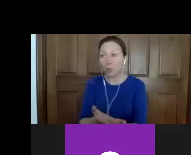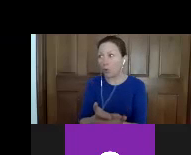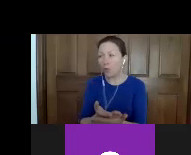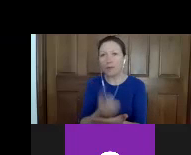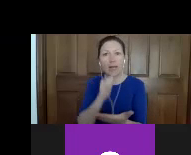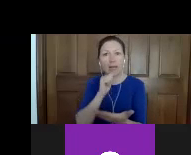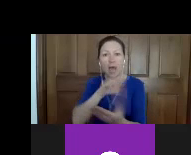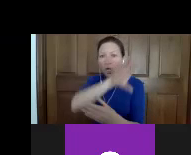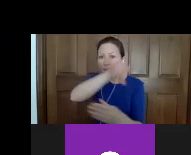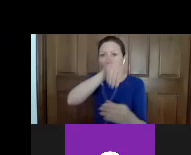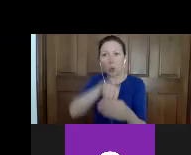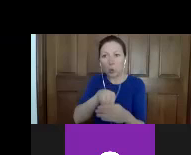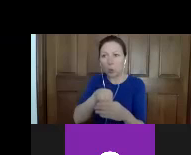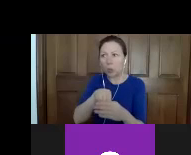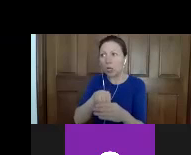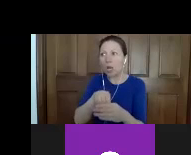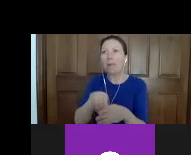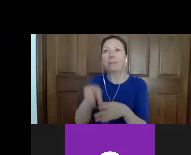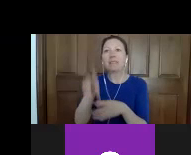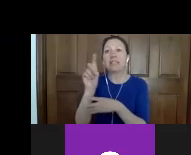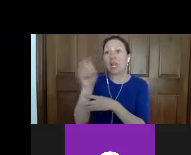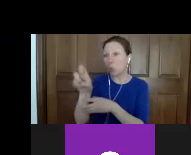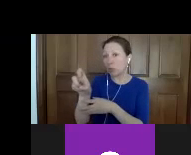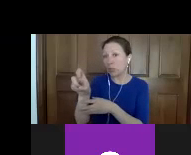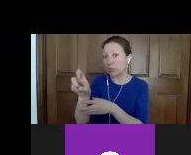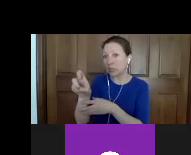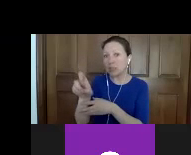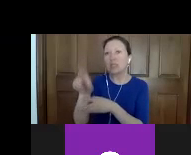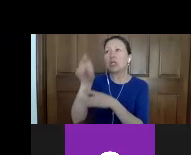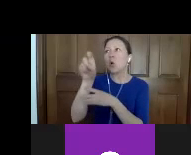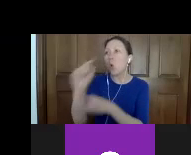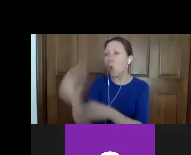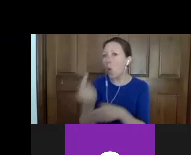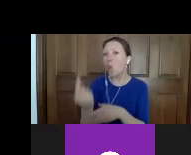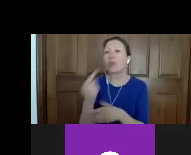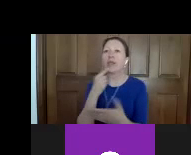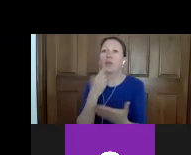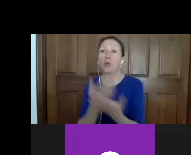to include proof of what you need. And it must be kept confidential by the employer.